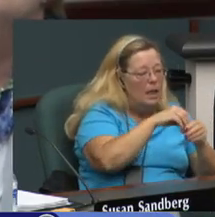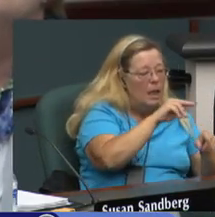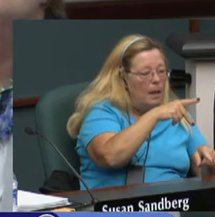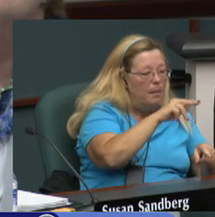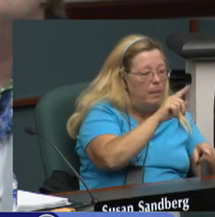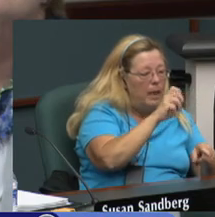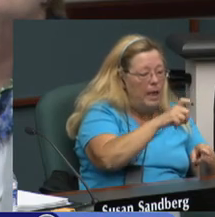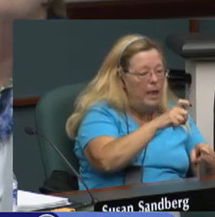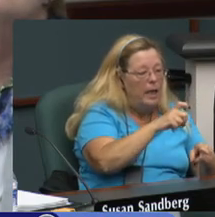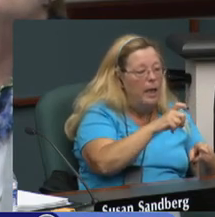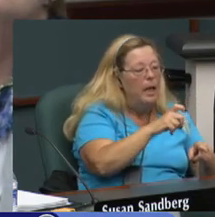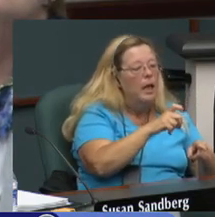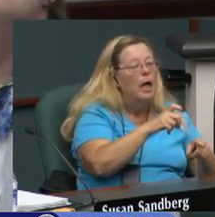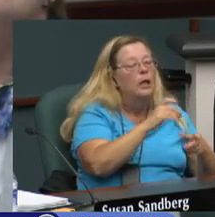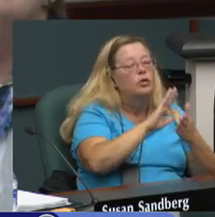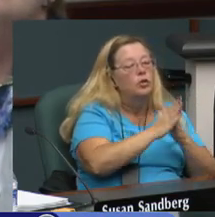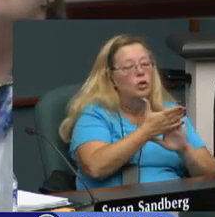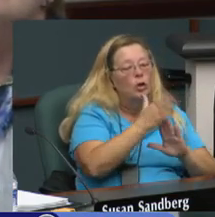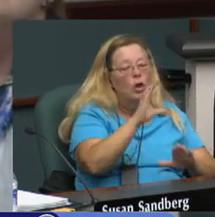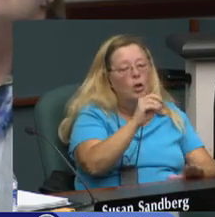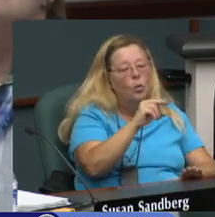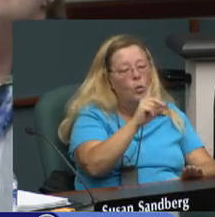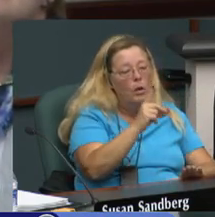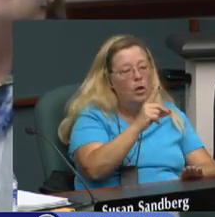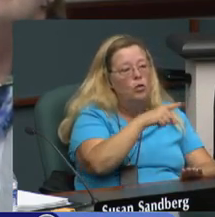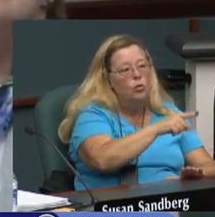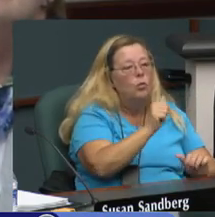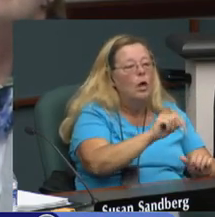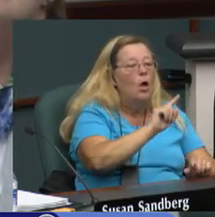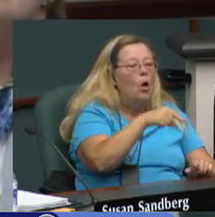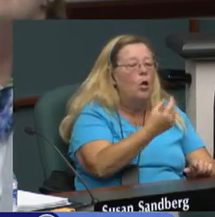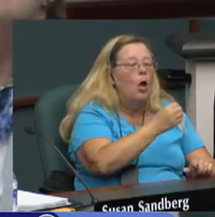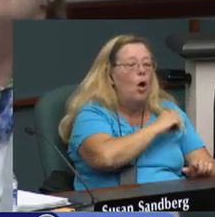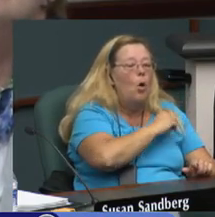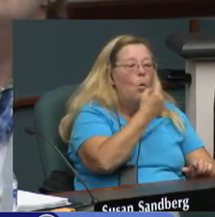into a condominium you could only own one unit in that Plex I think that was